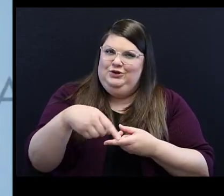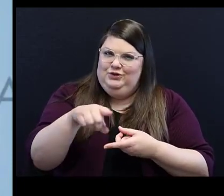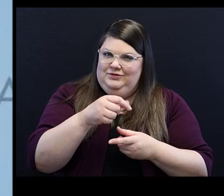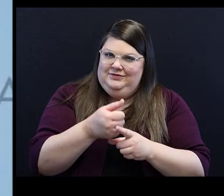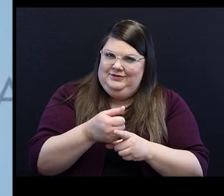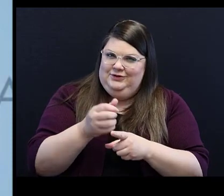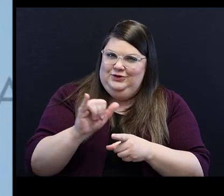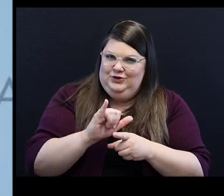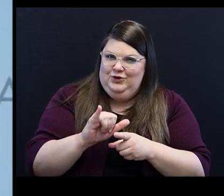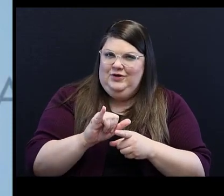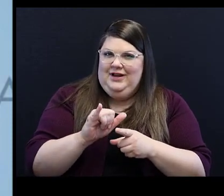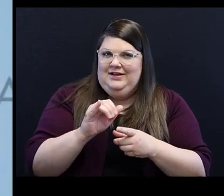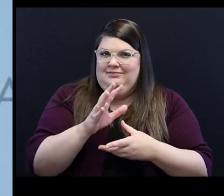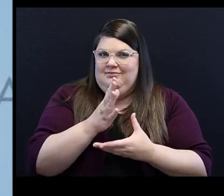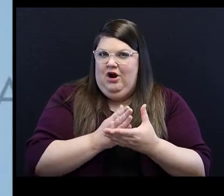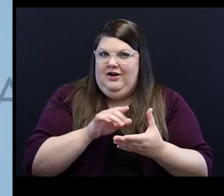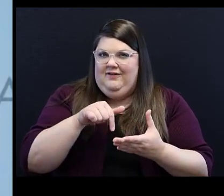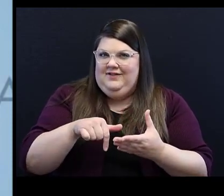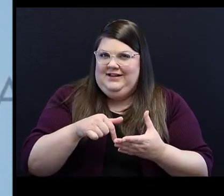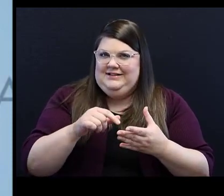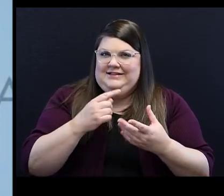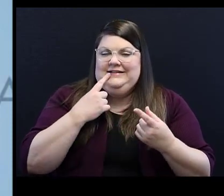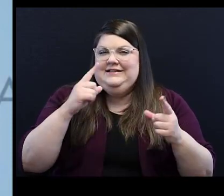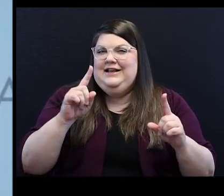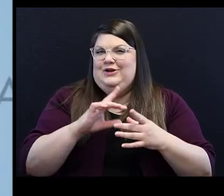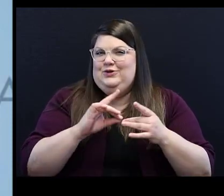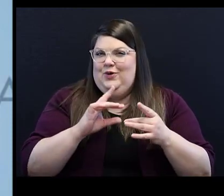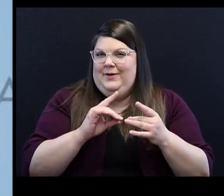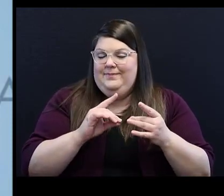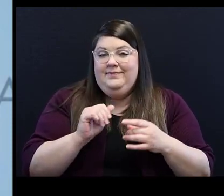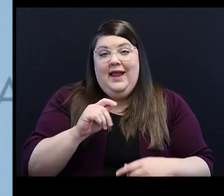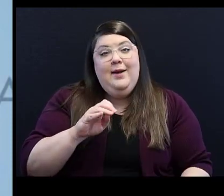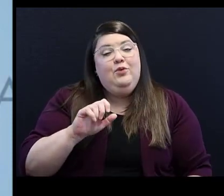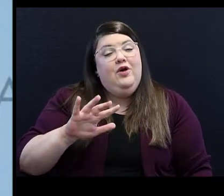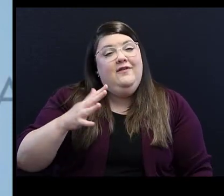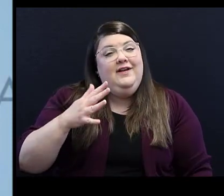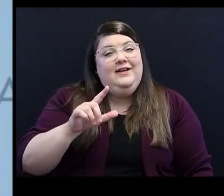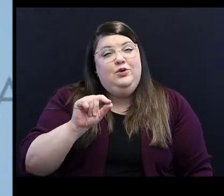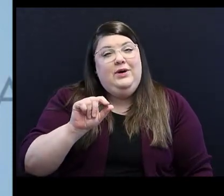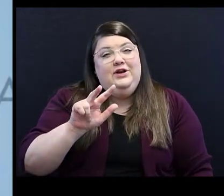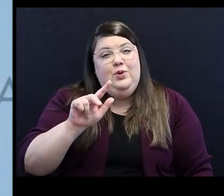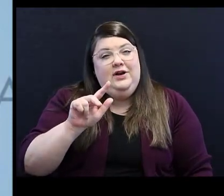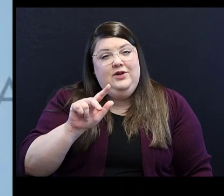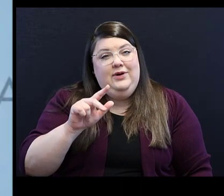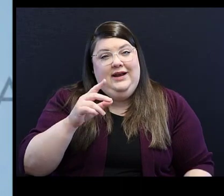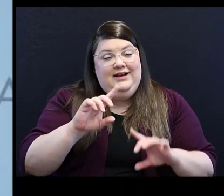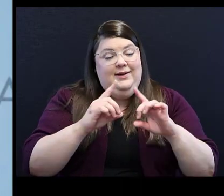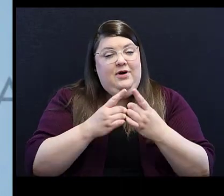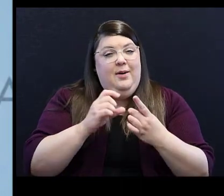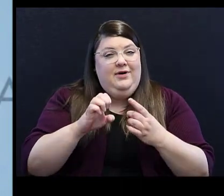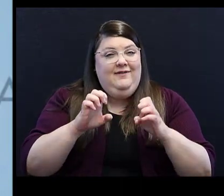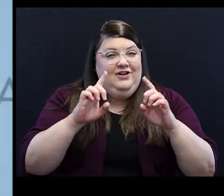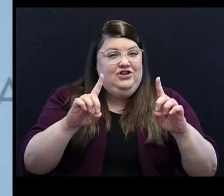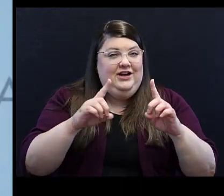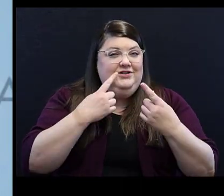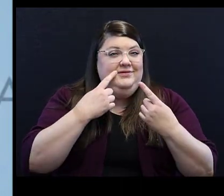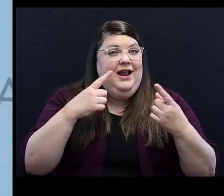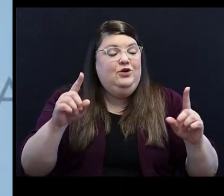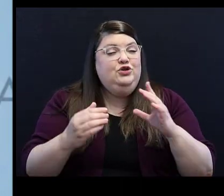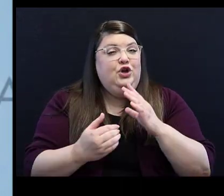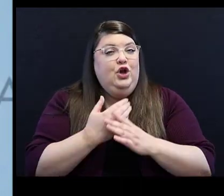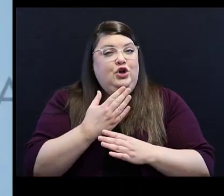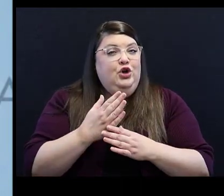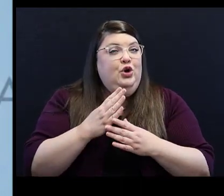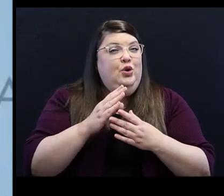On April 5, 2023, the Department of Education announced a new discretionary grant competition